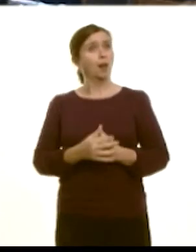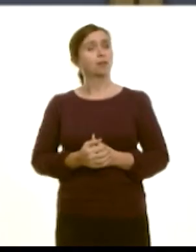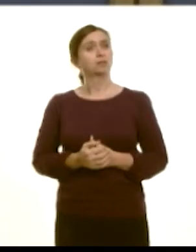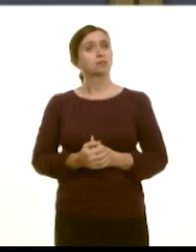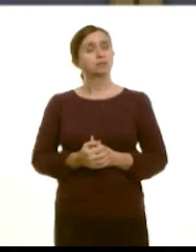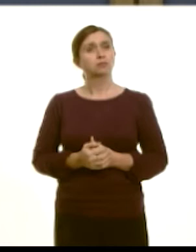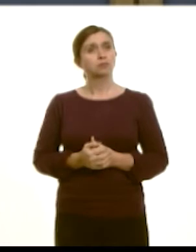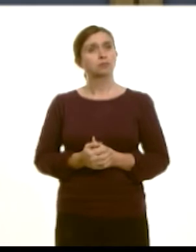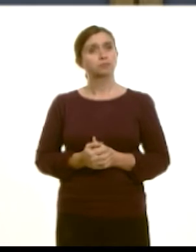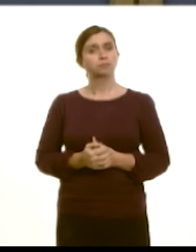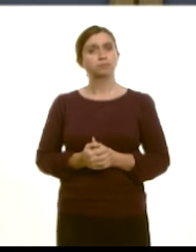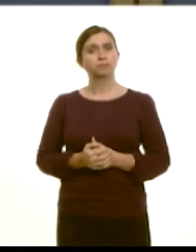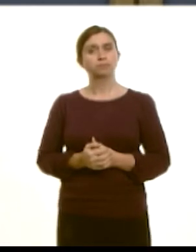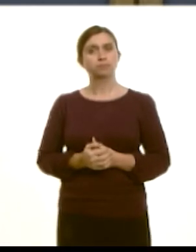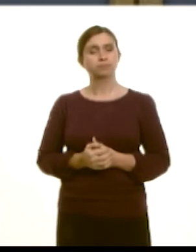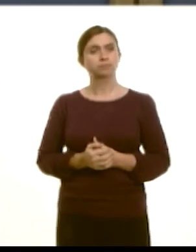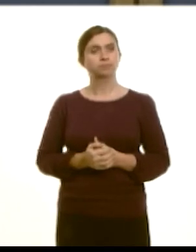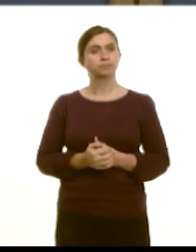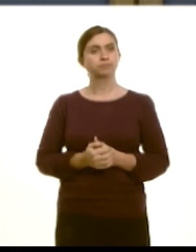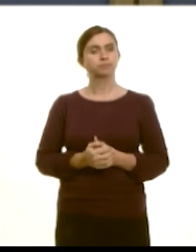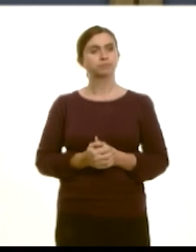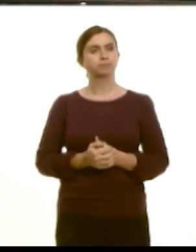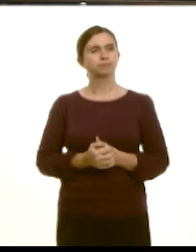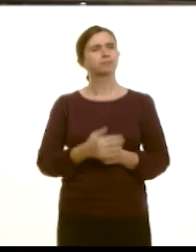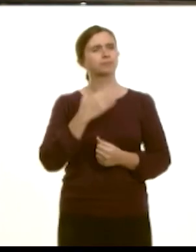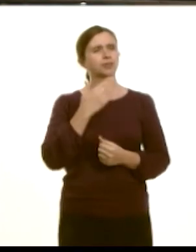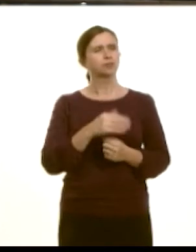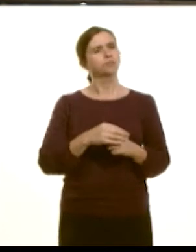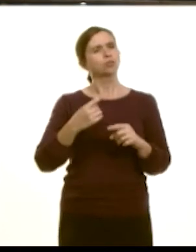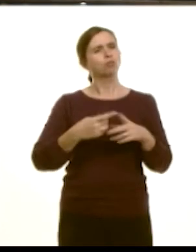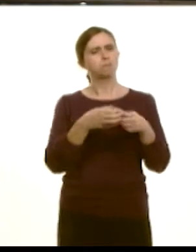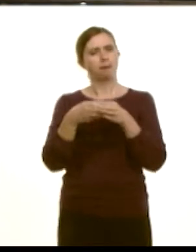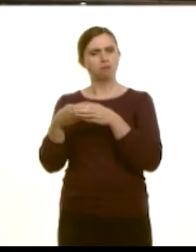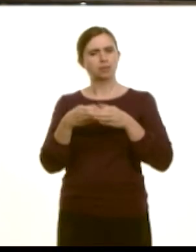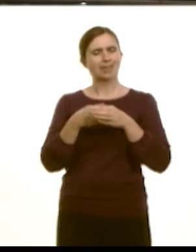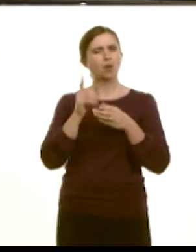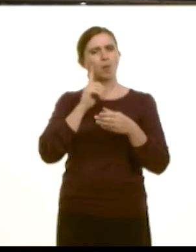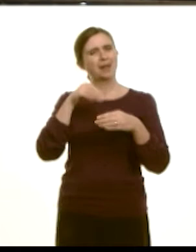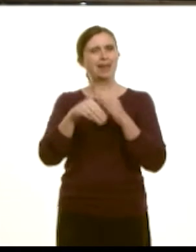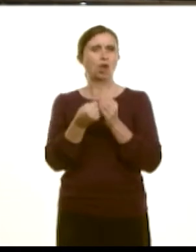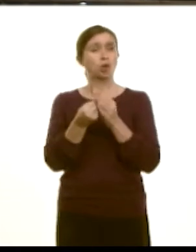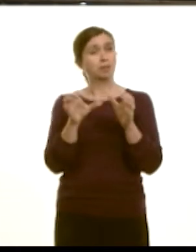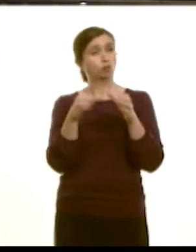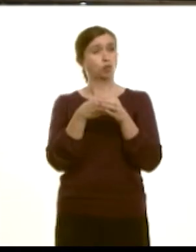Christine Chapman: The cross-party women in the economy group recently heard from Professor